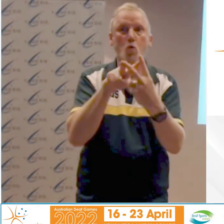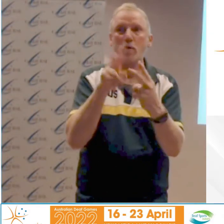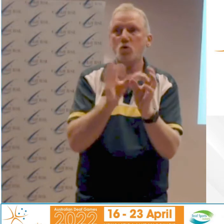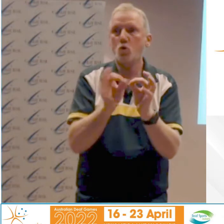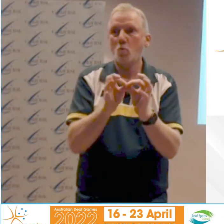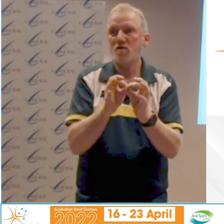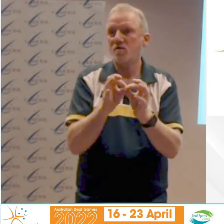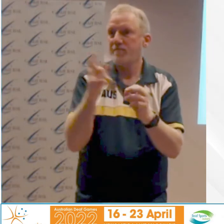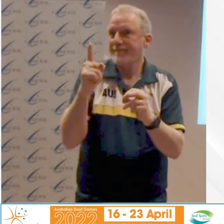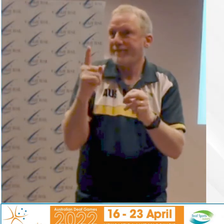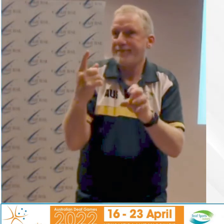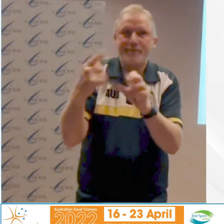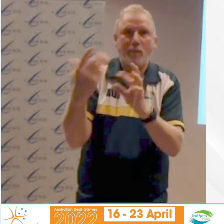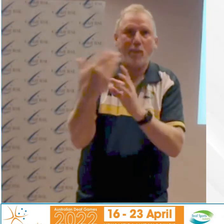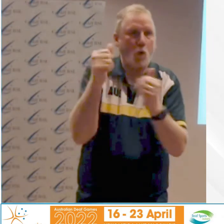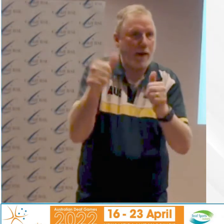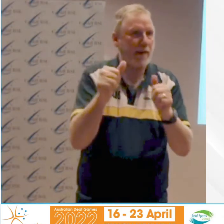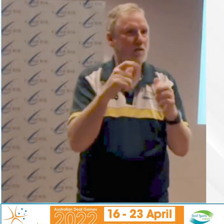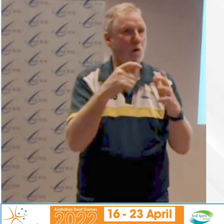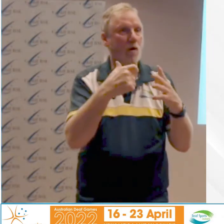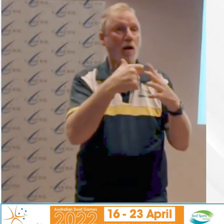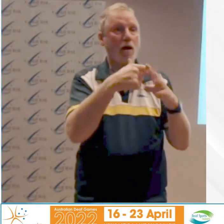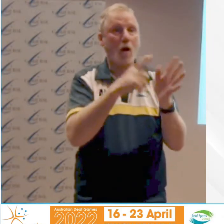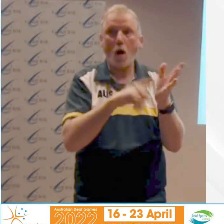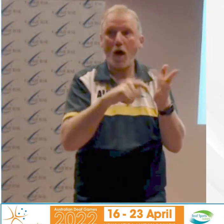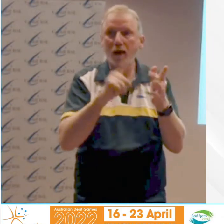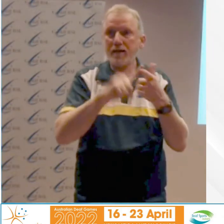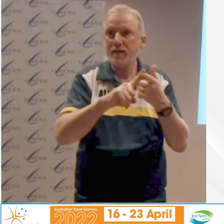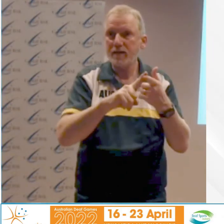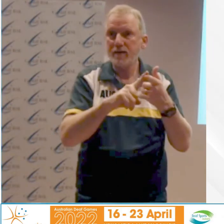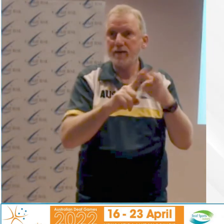uh so i'll introduce our two interpreters uh for this evening we have kylie